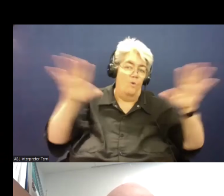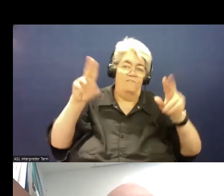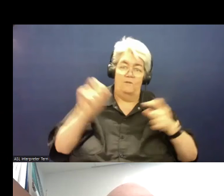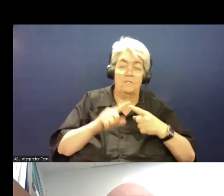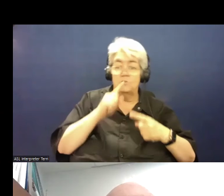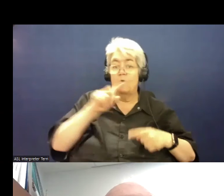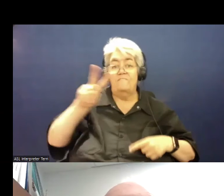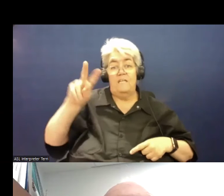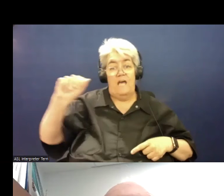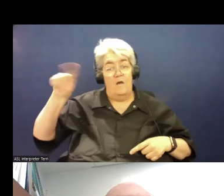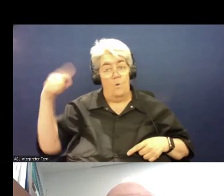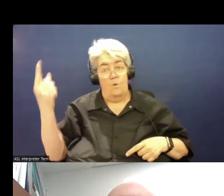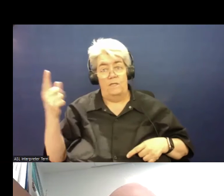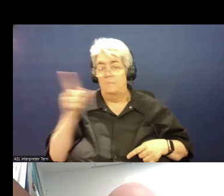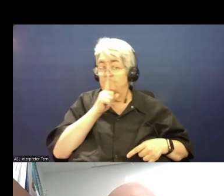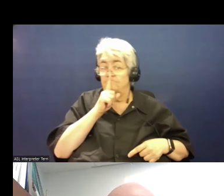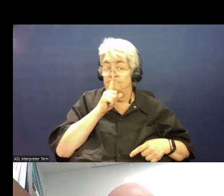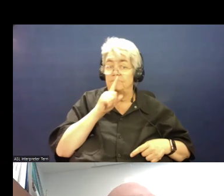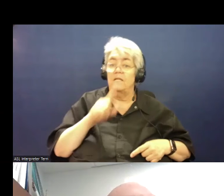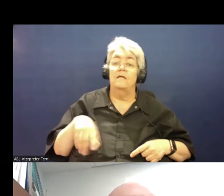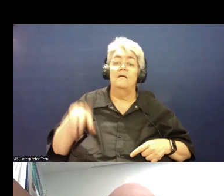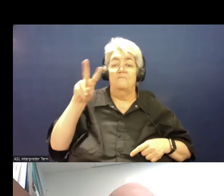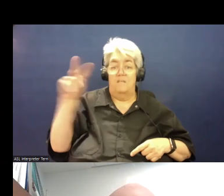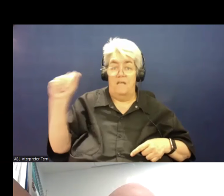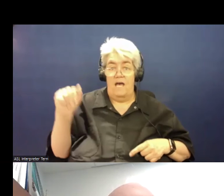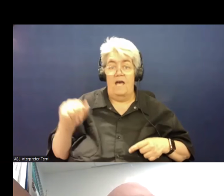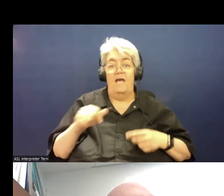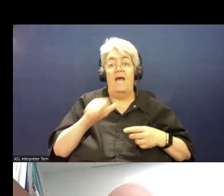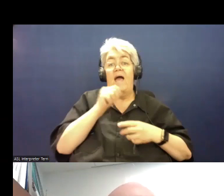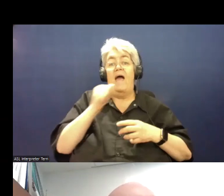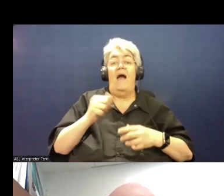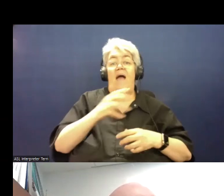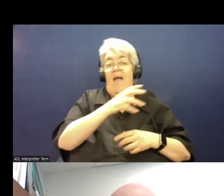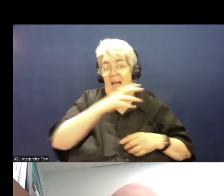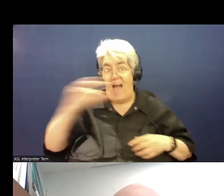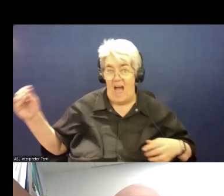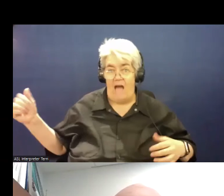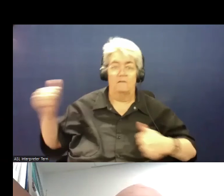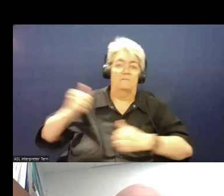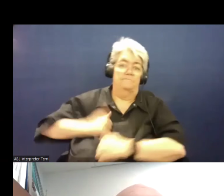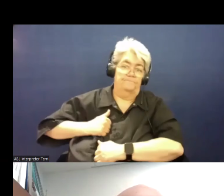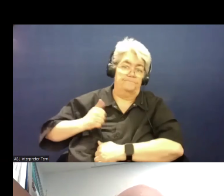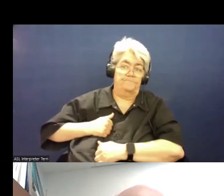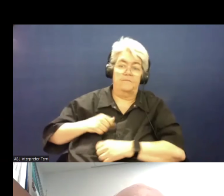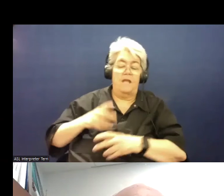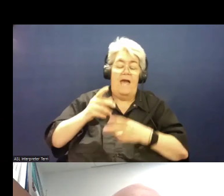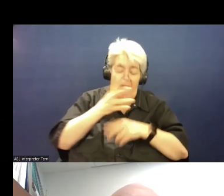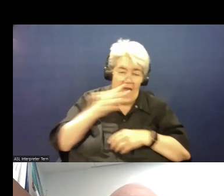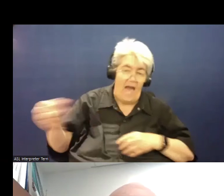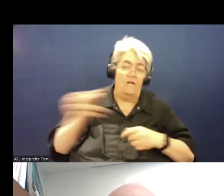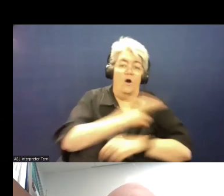ROOMS AND NOT ONLY FOR VETERANS, BUT FOR ALL AMERICANS, WHATEVER EMERGENCY ROOM